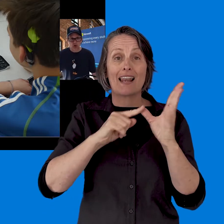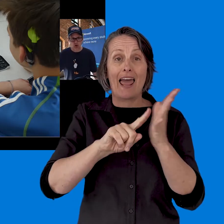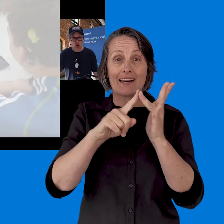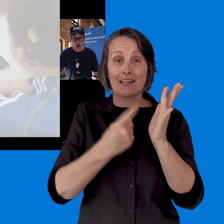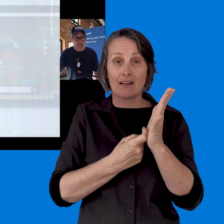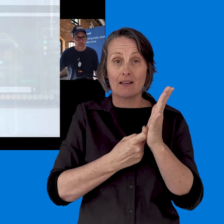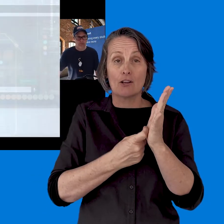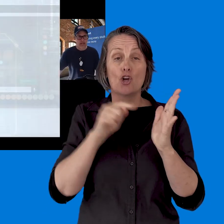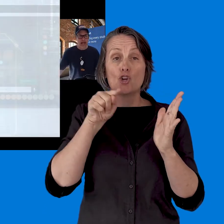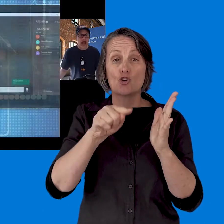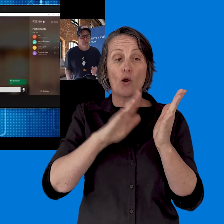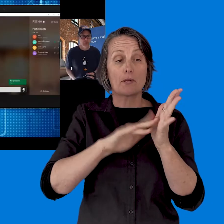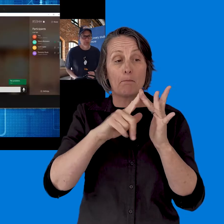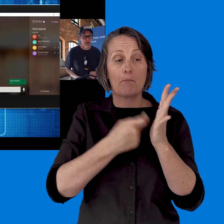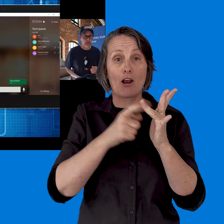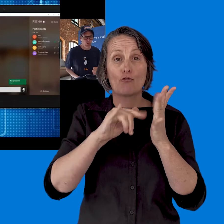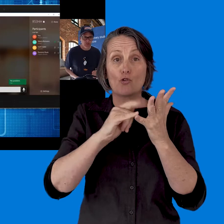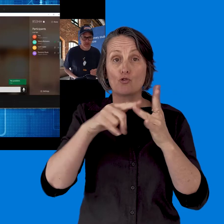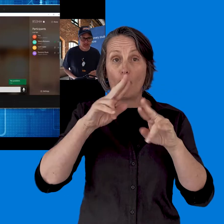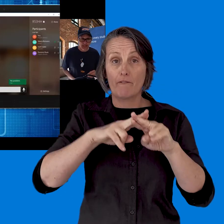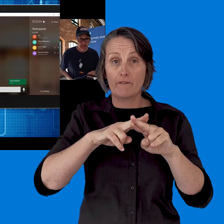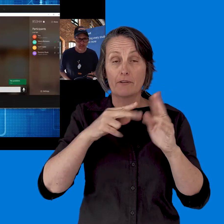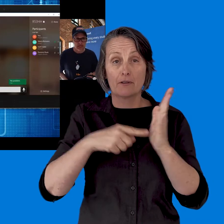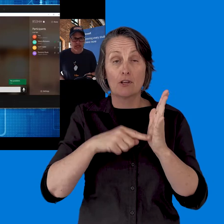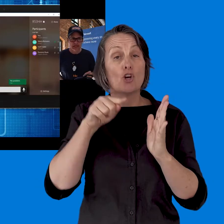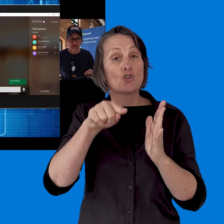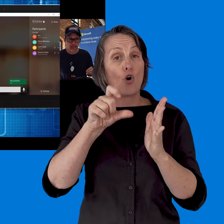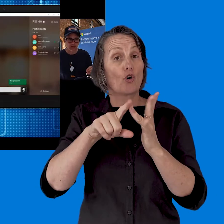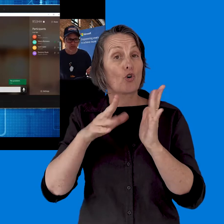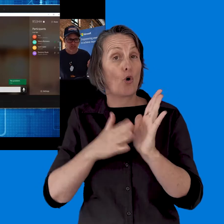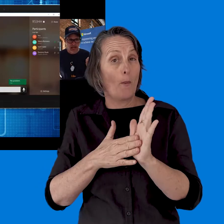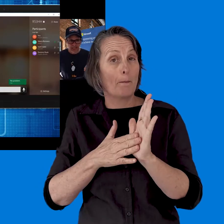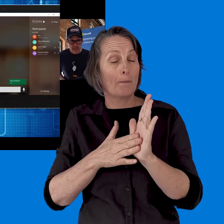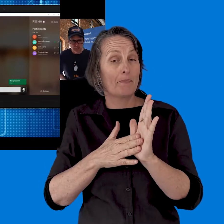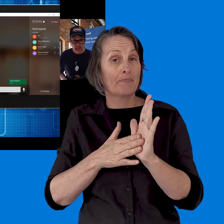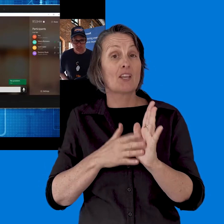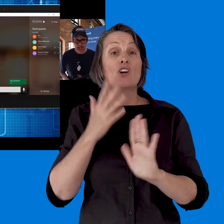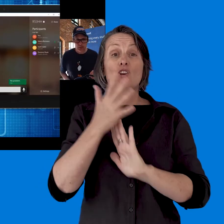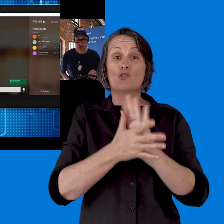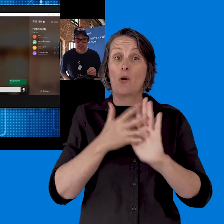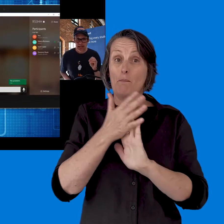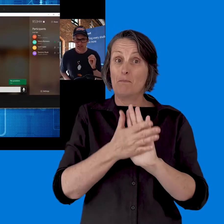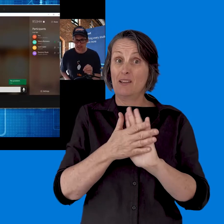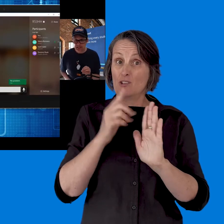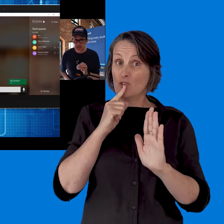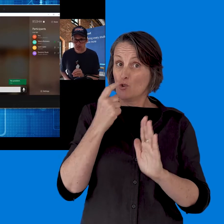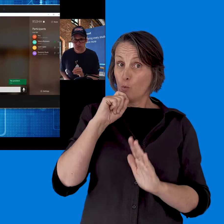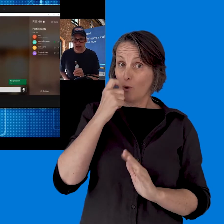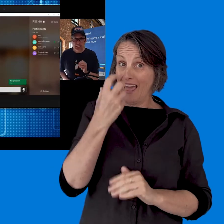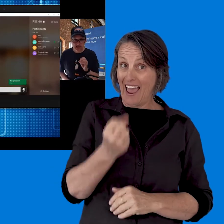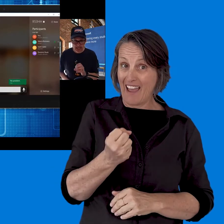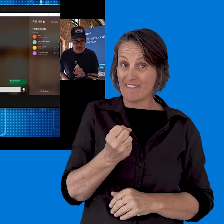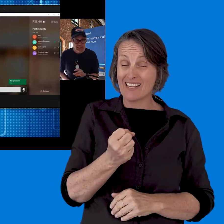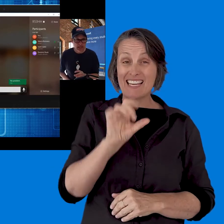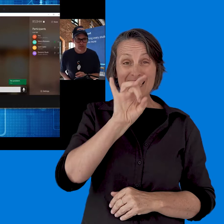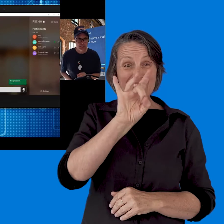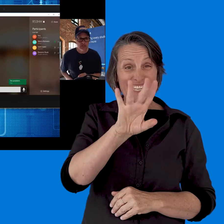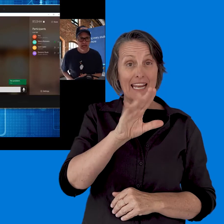And remembering that what this does is it gives you 10 speech languages and 63 text languages.